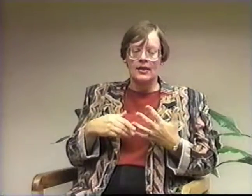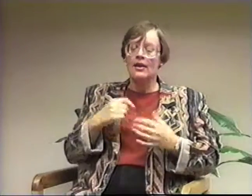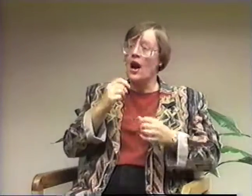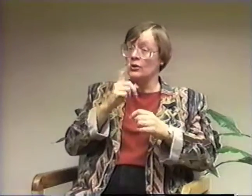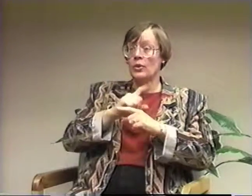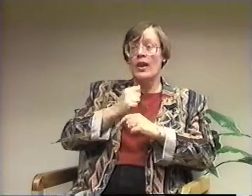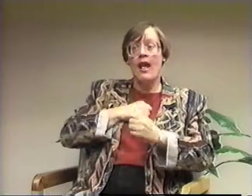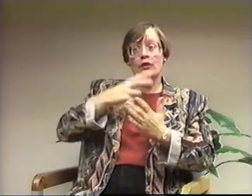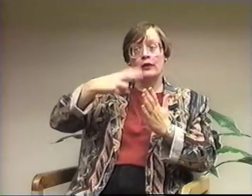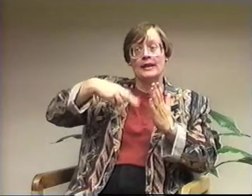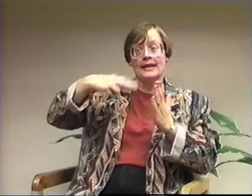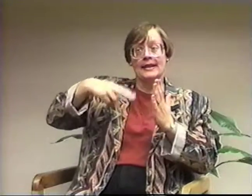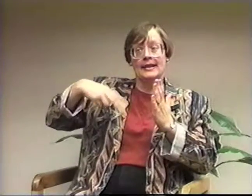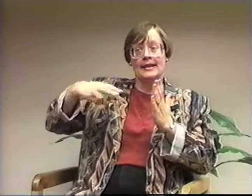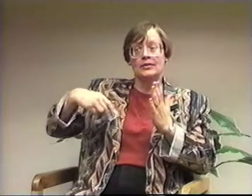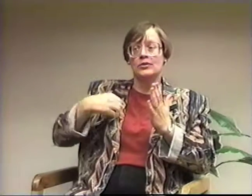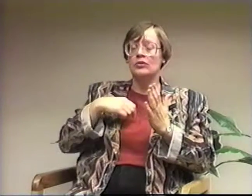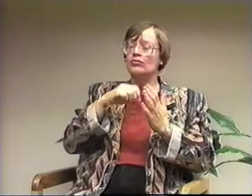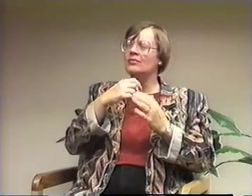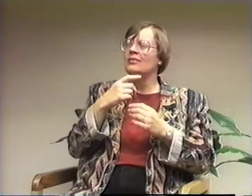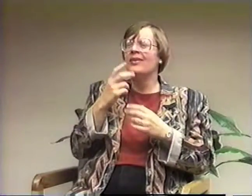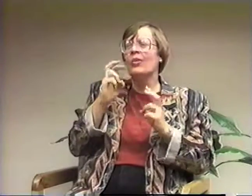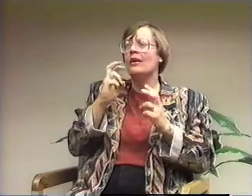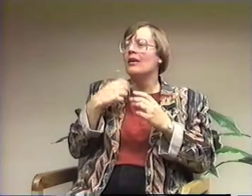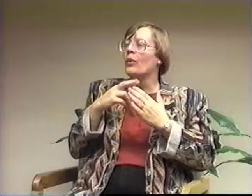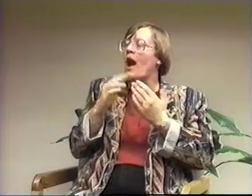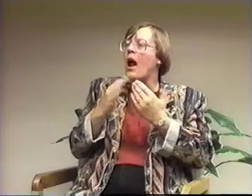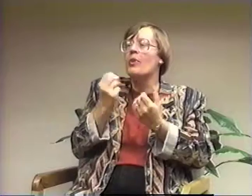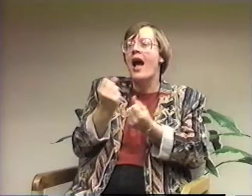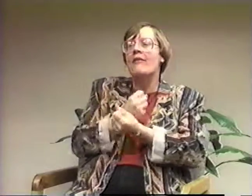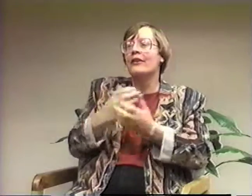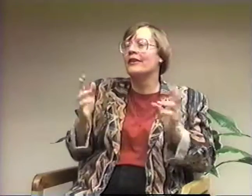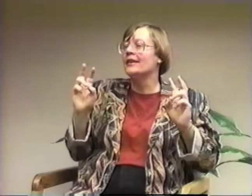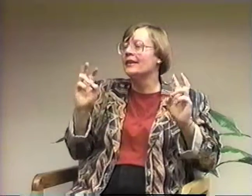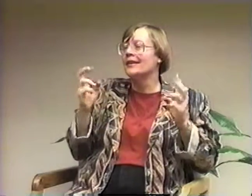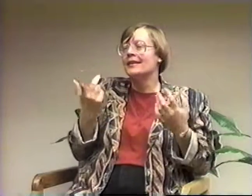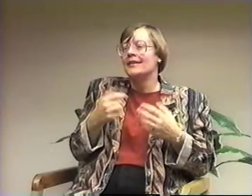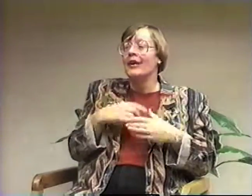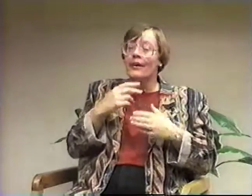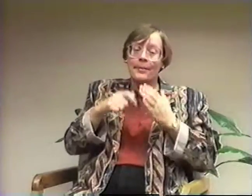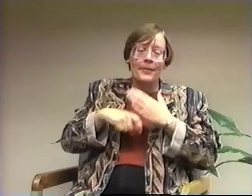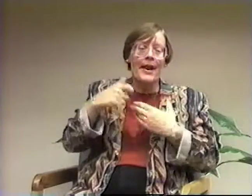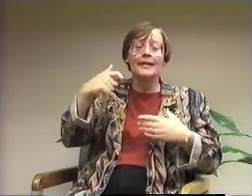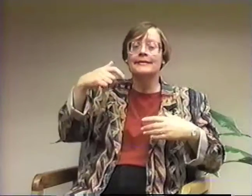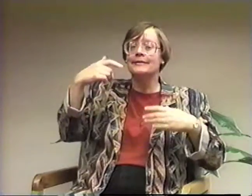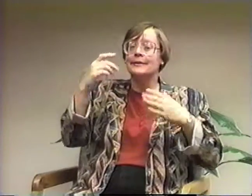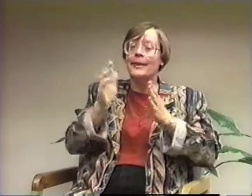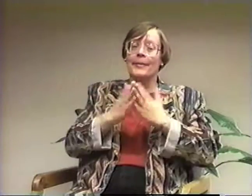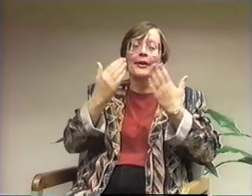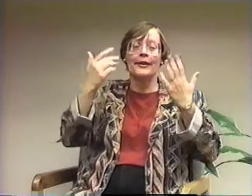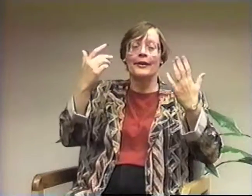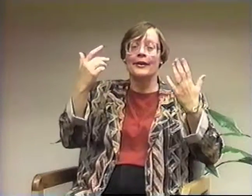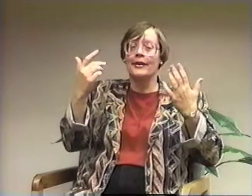I hate doing that, but it's my job. I also love to read and will read just about anything